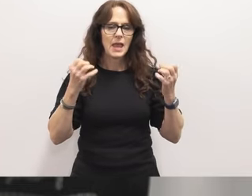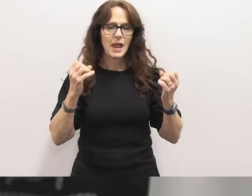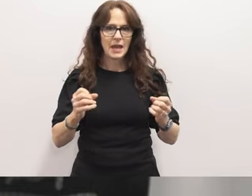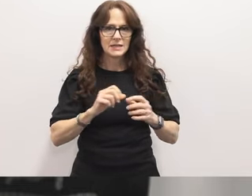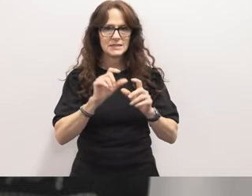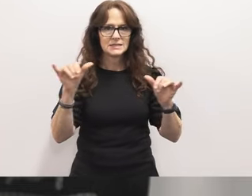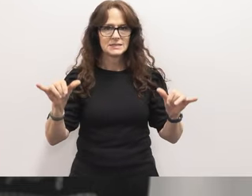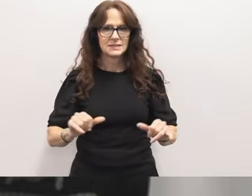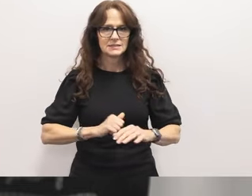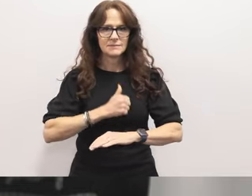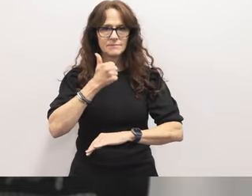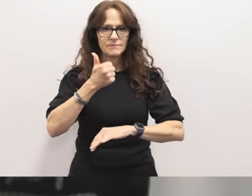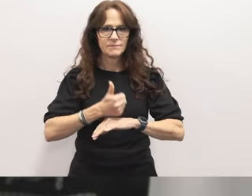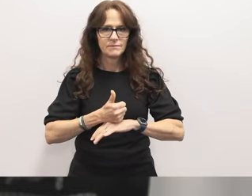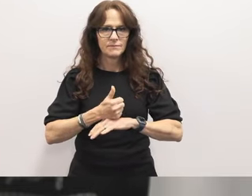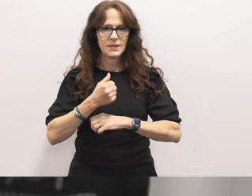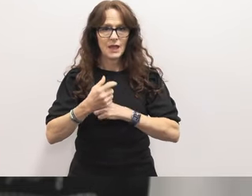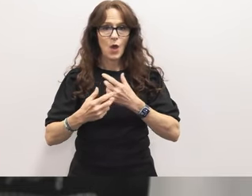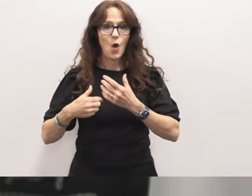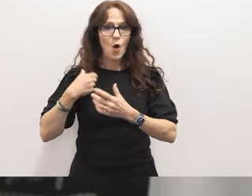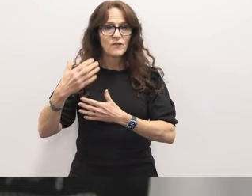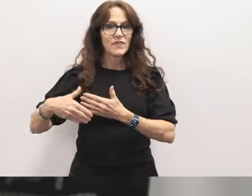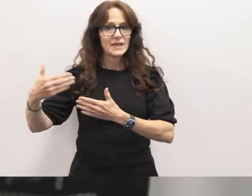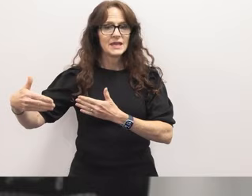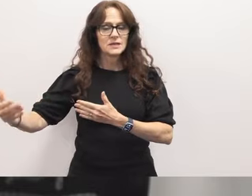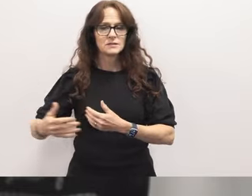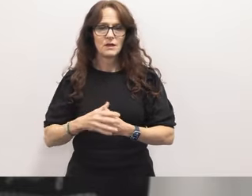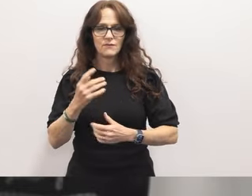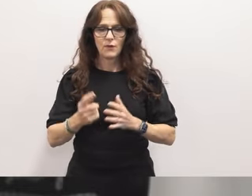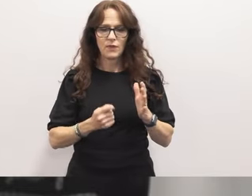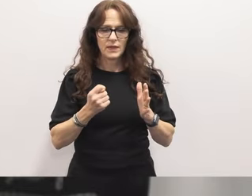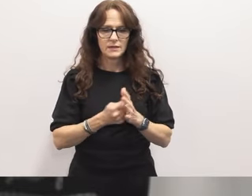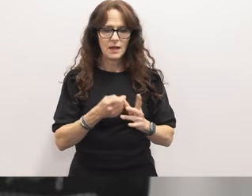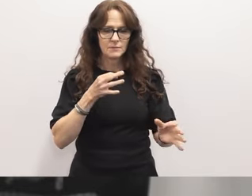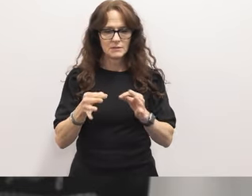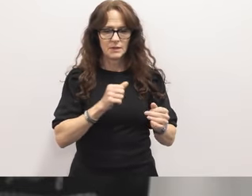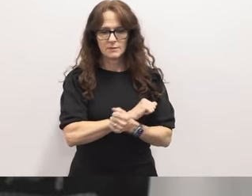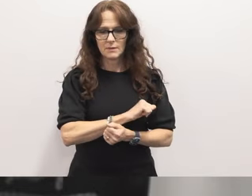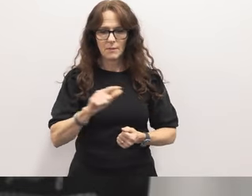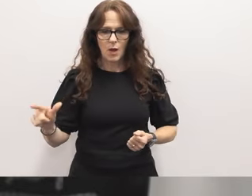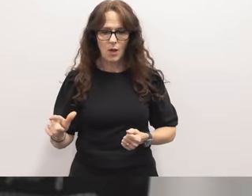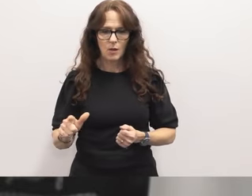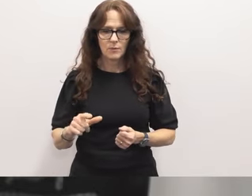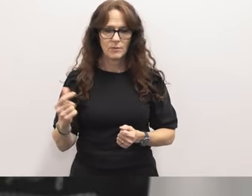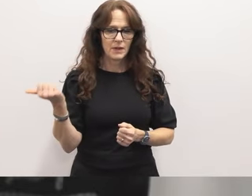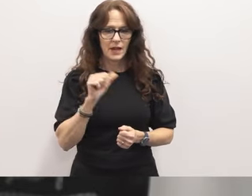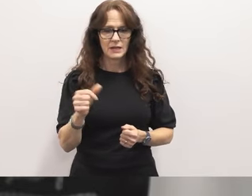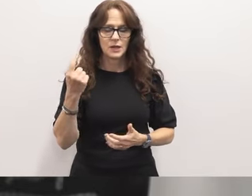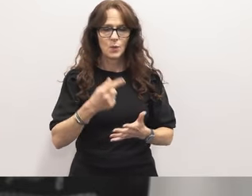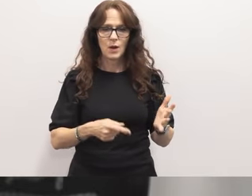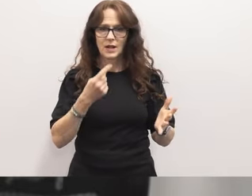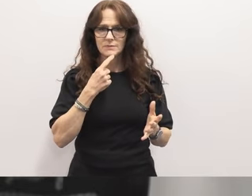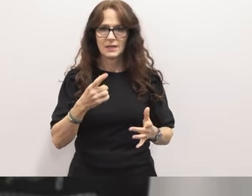that we've put in place over the years, and for the sake of time, I'm not gonna explain them all to you. But if any of what I'm saying is sparking joy,